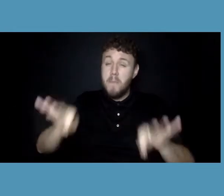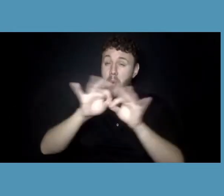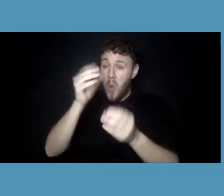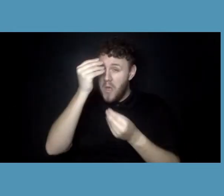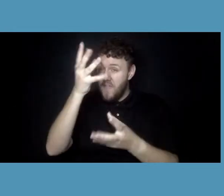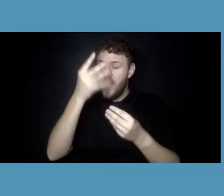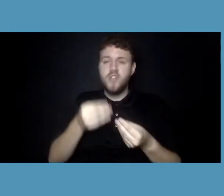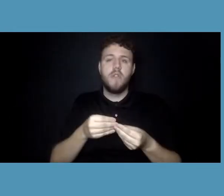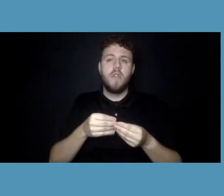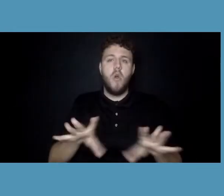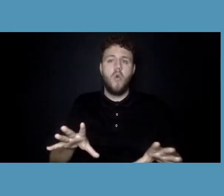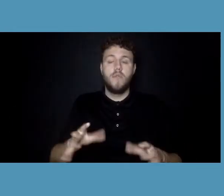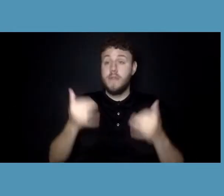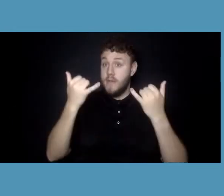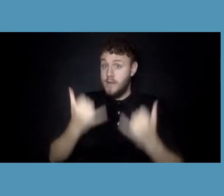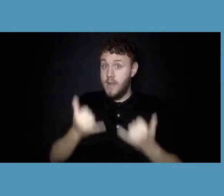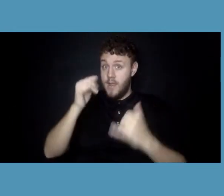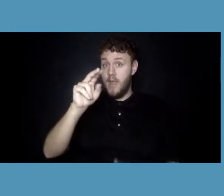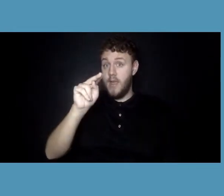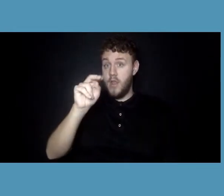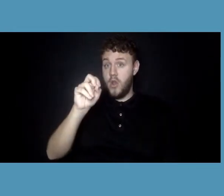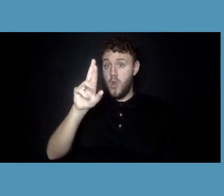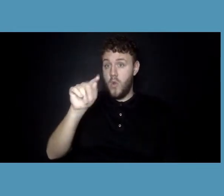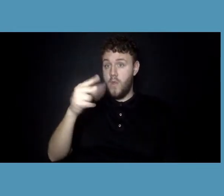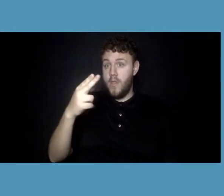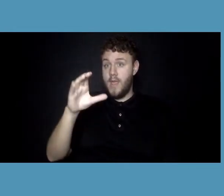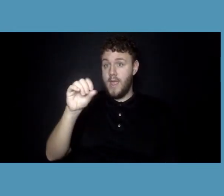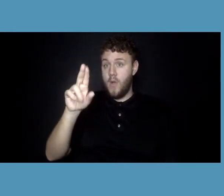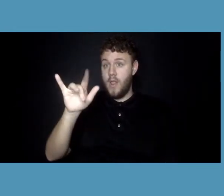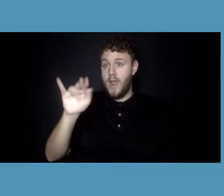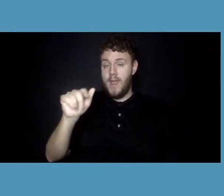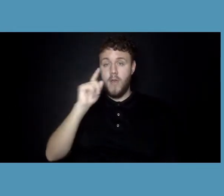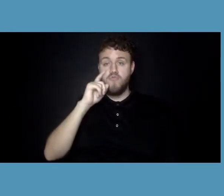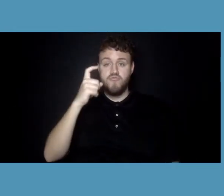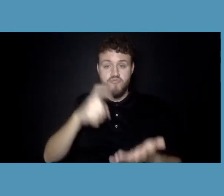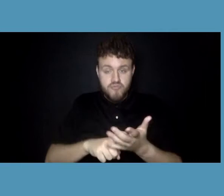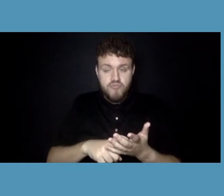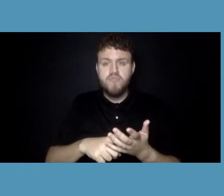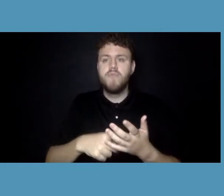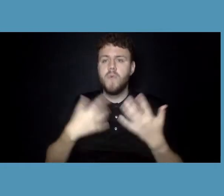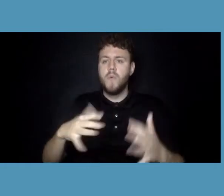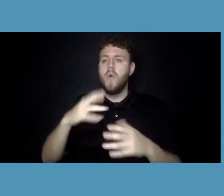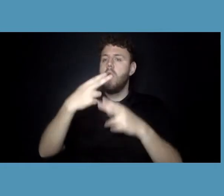North Carolina recognizes this broad contemporary indigenous land as Cape Fear with American